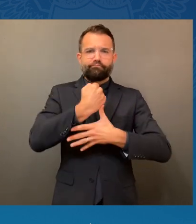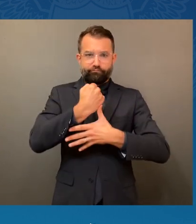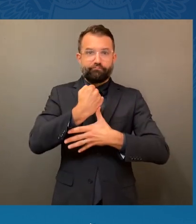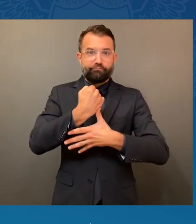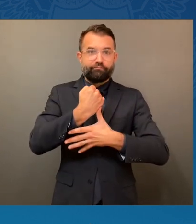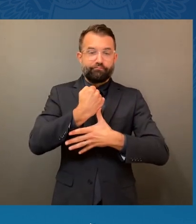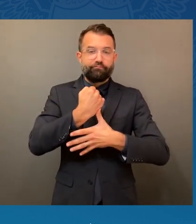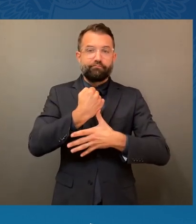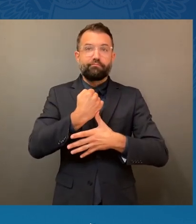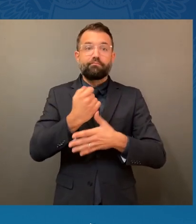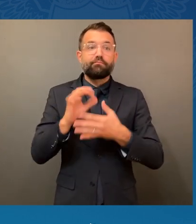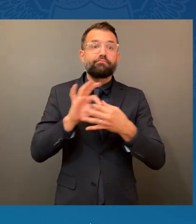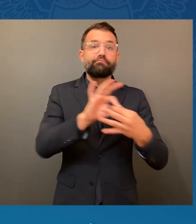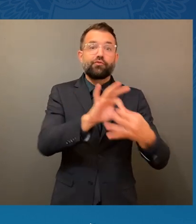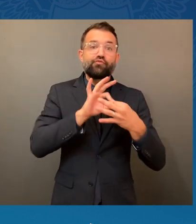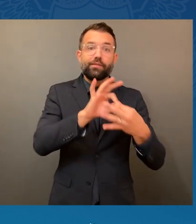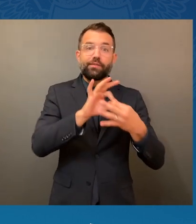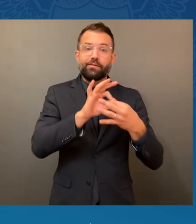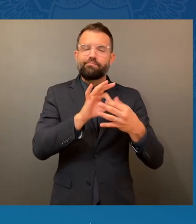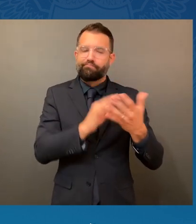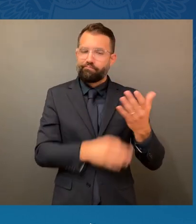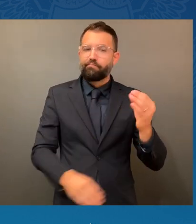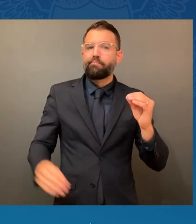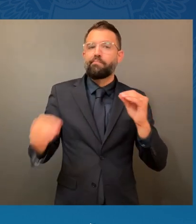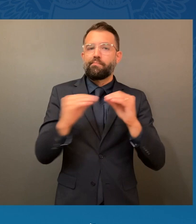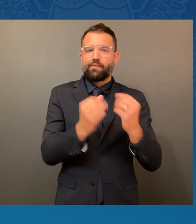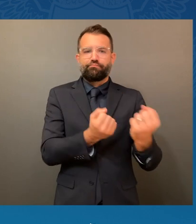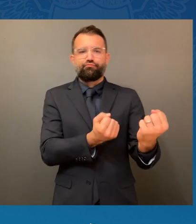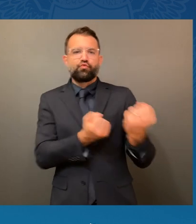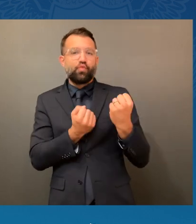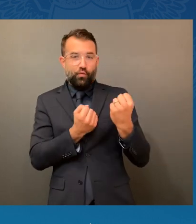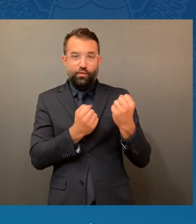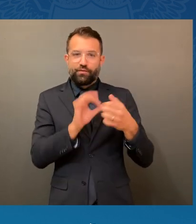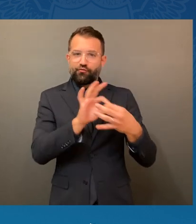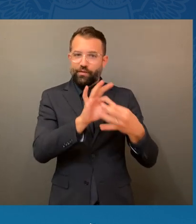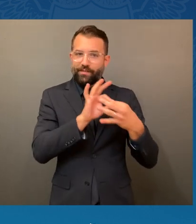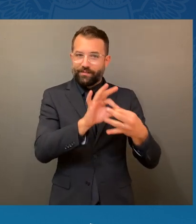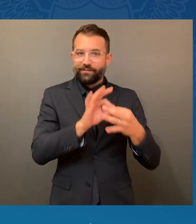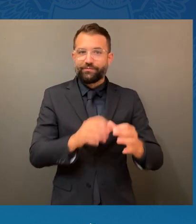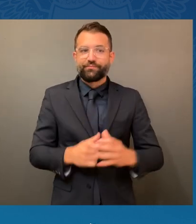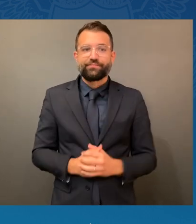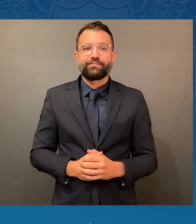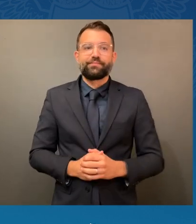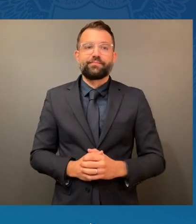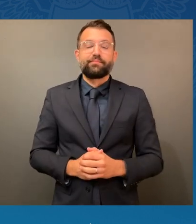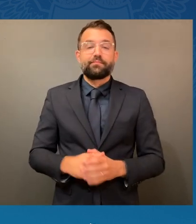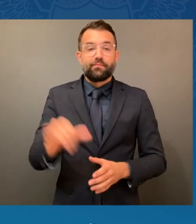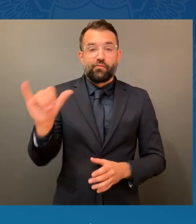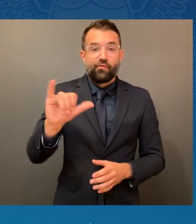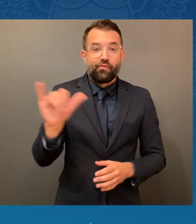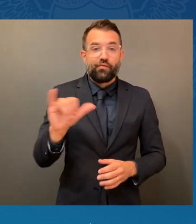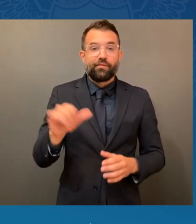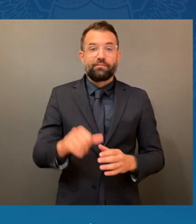In addition, sailors, you are charged with defending a set of international rules